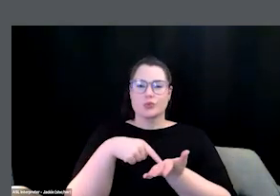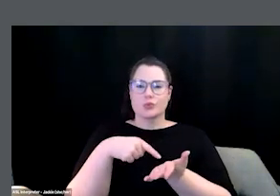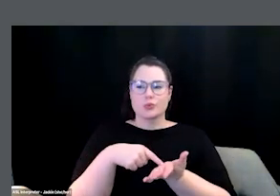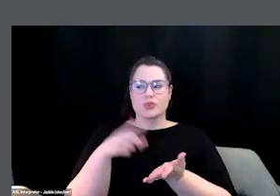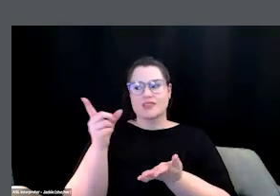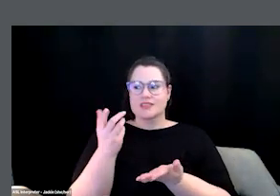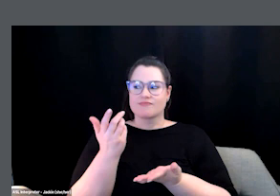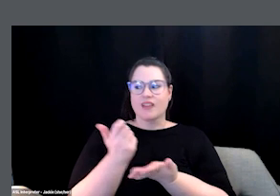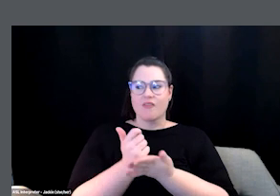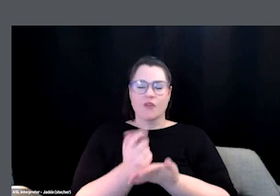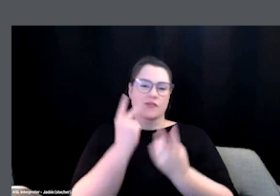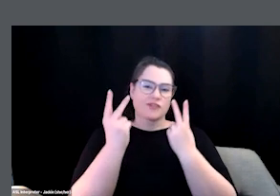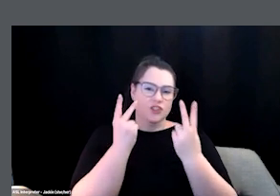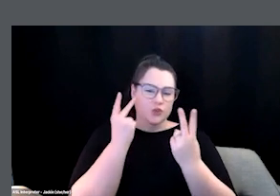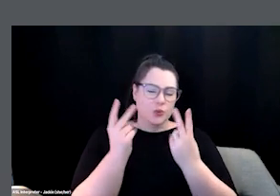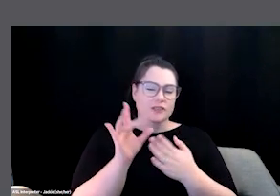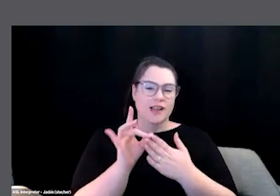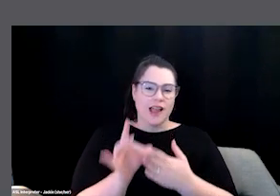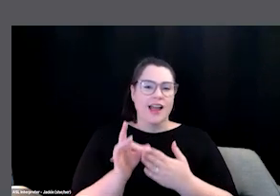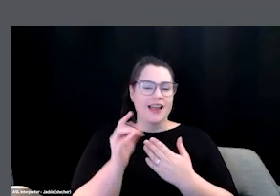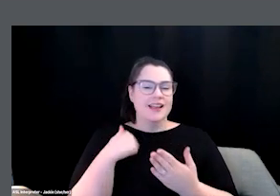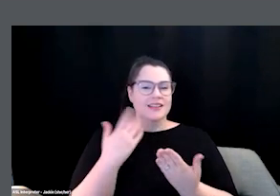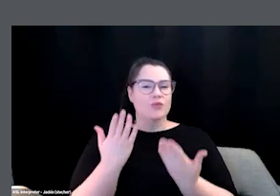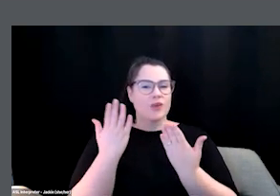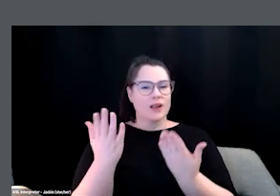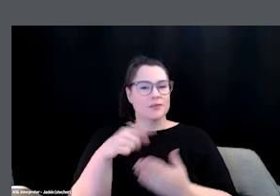So I highly recommend people look at this very carefully.